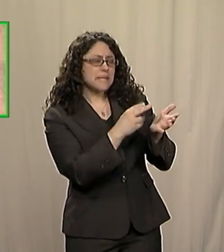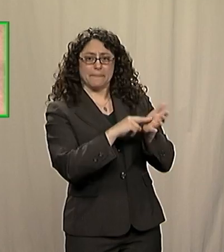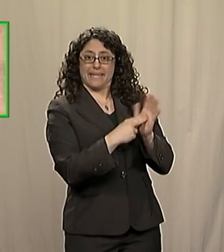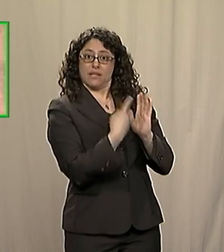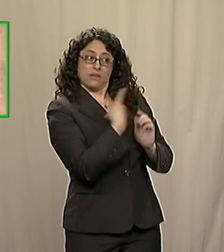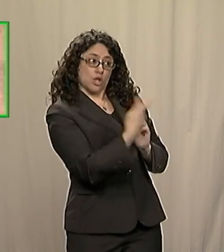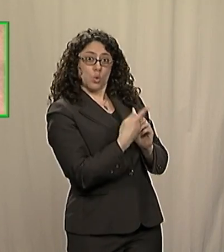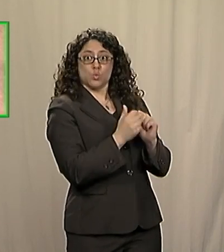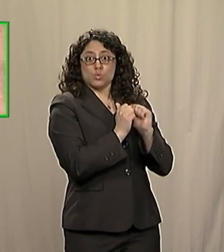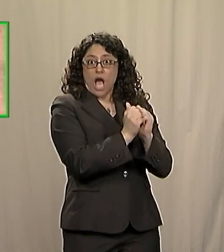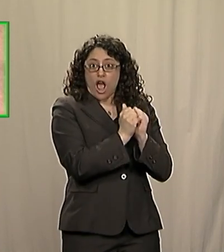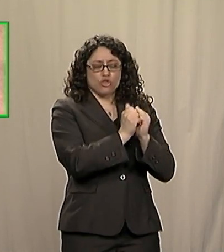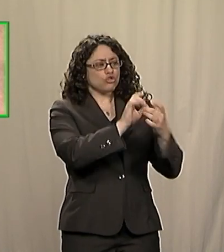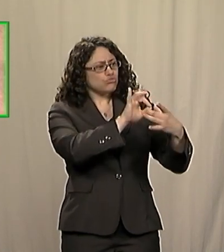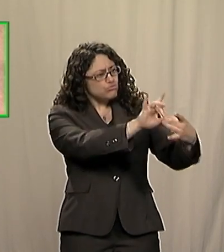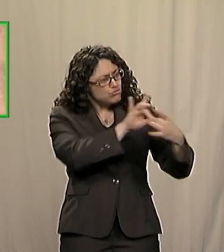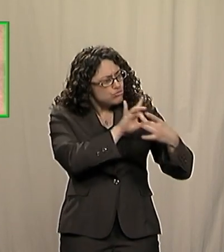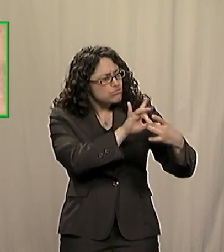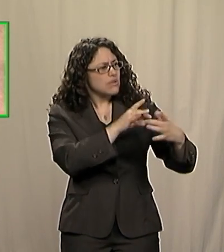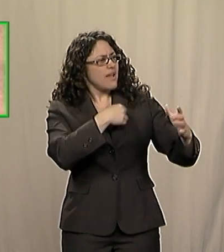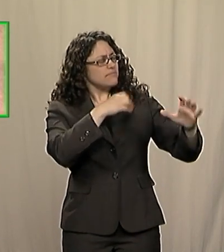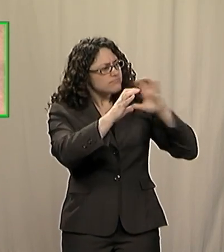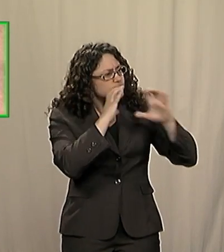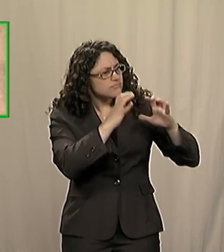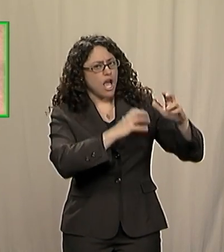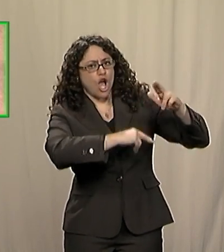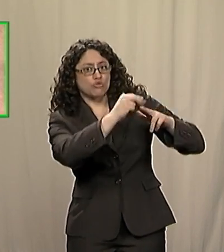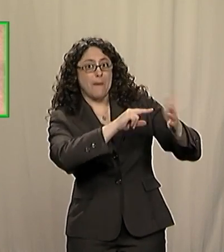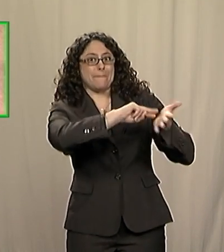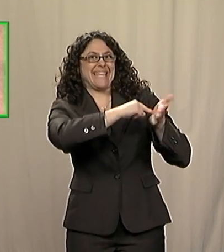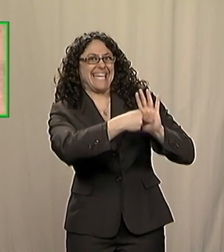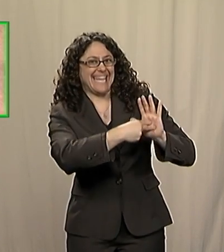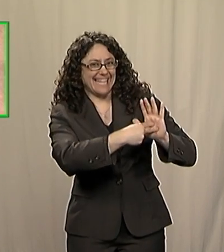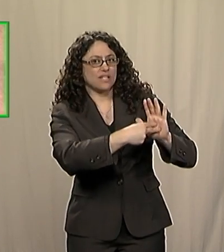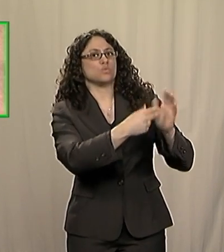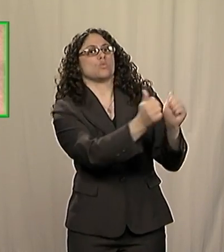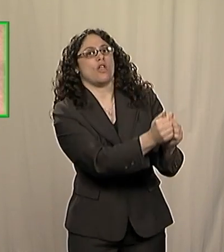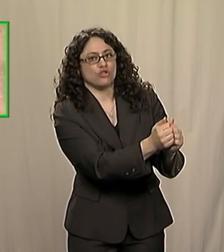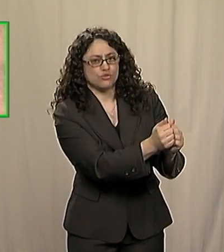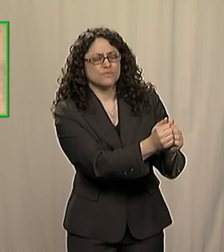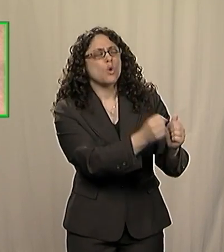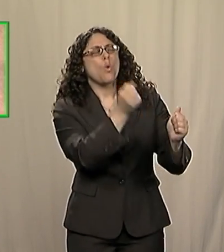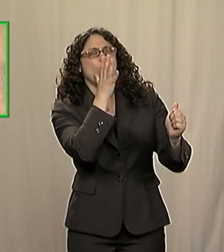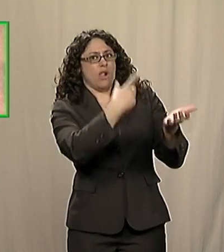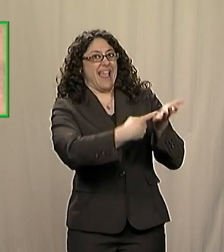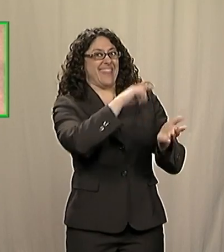Jointly construct meaning or have a conversation. Let's look at that first and then find how it will play out